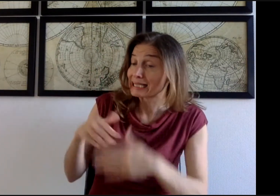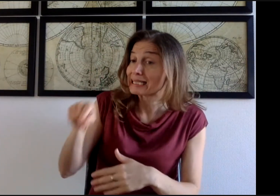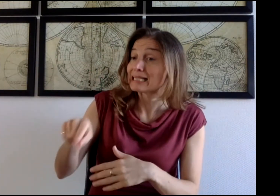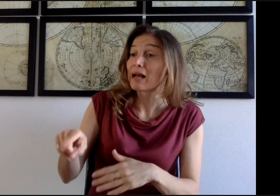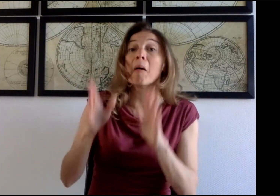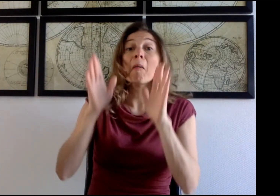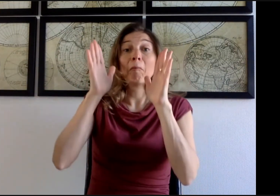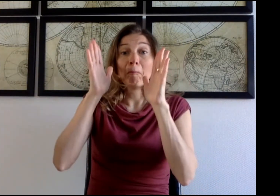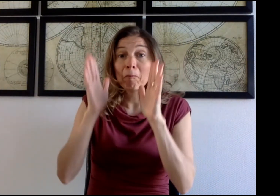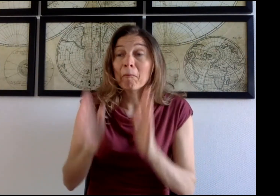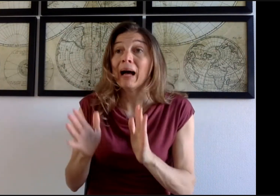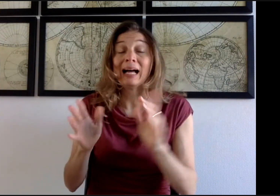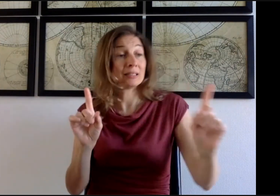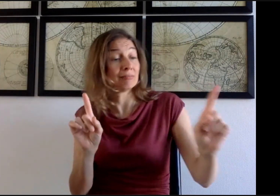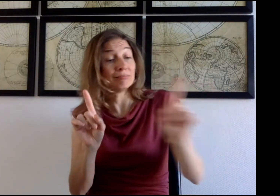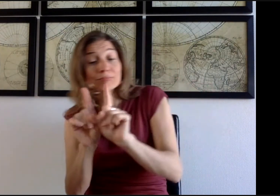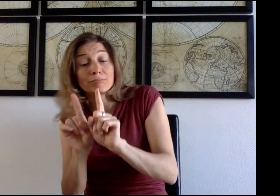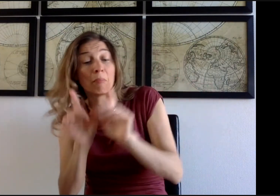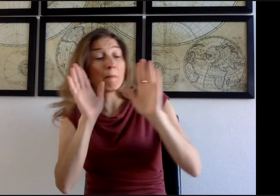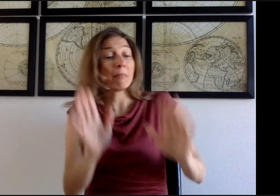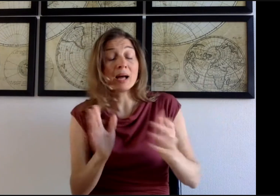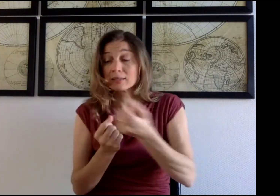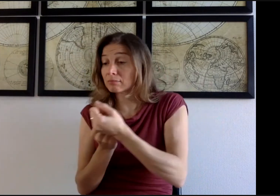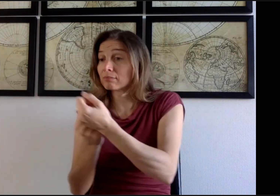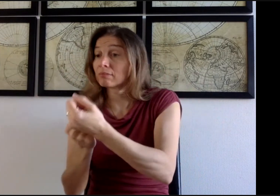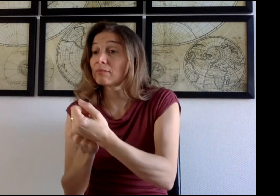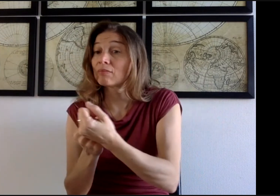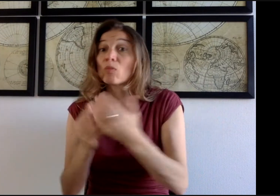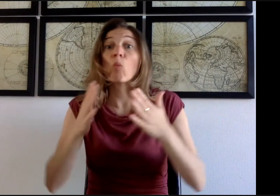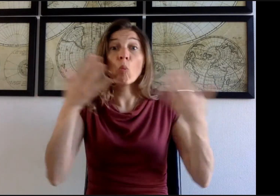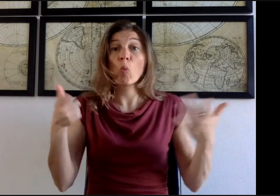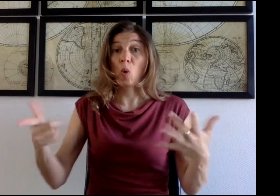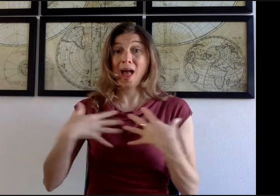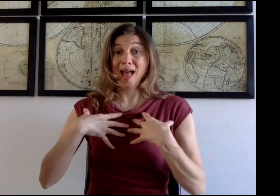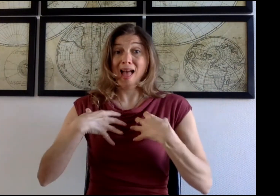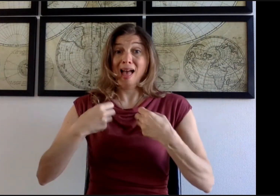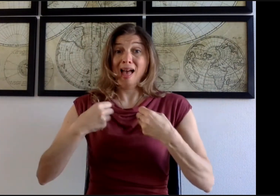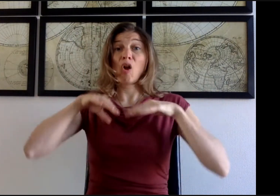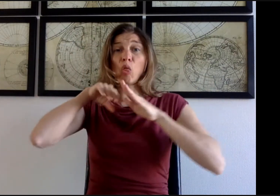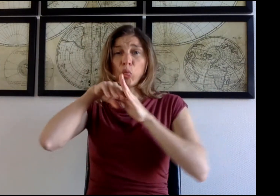with acute damage to their behaviour, their health conditions,